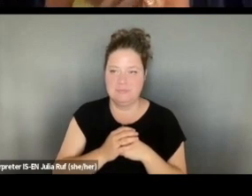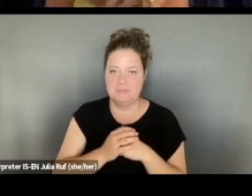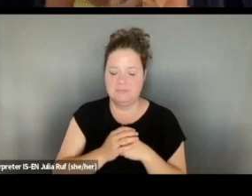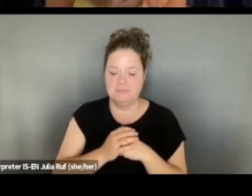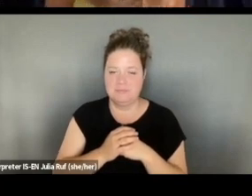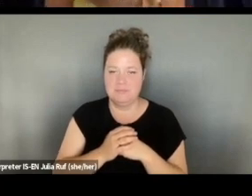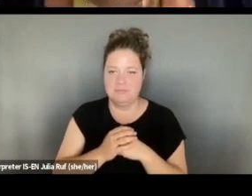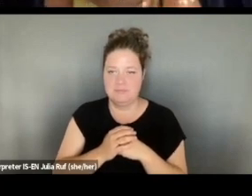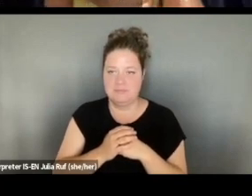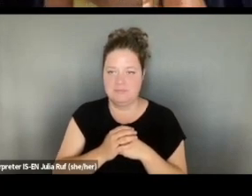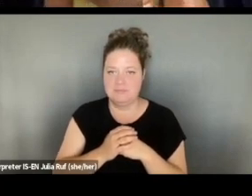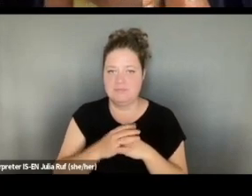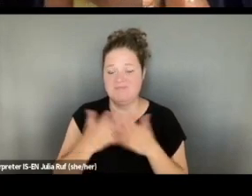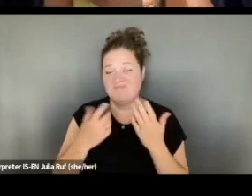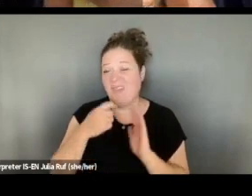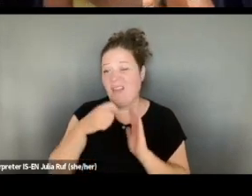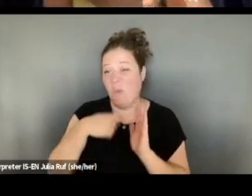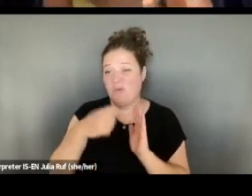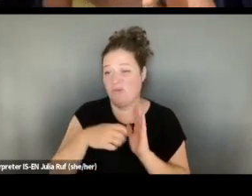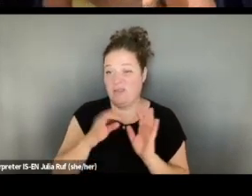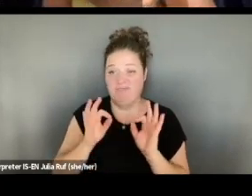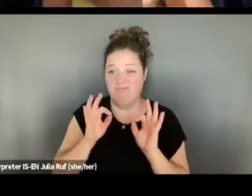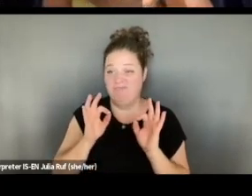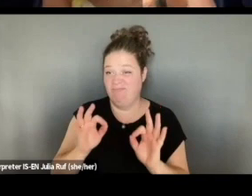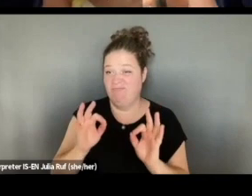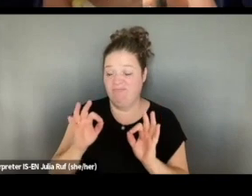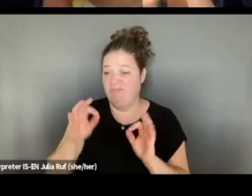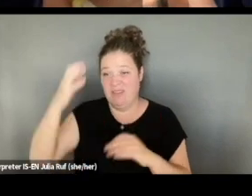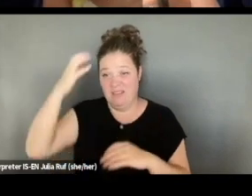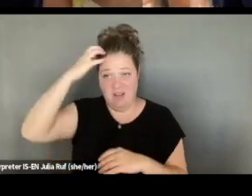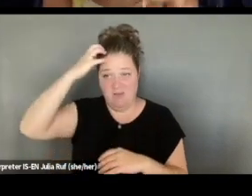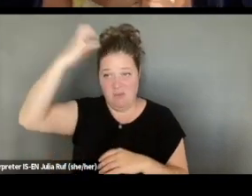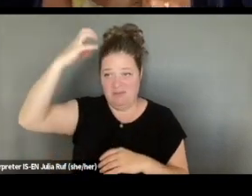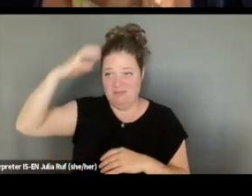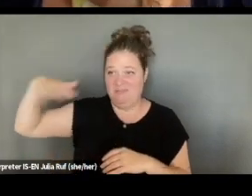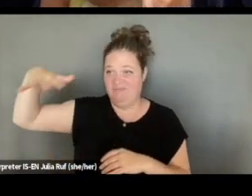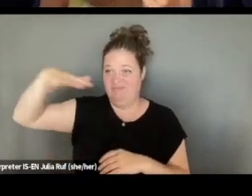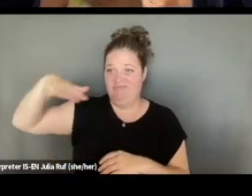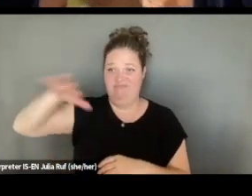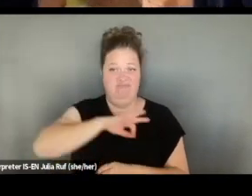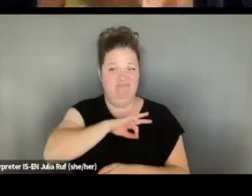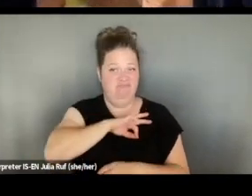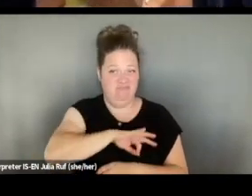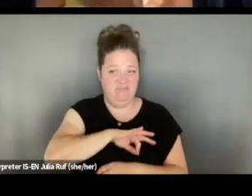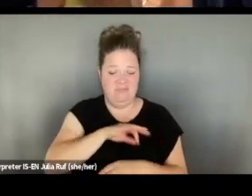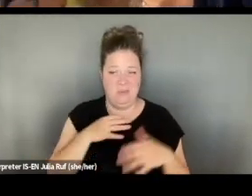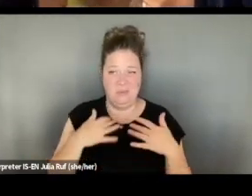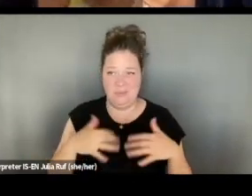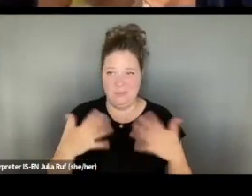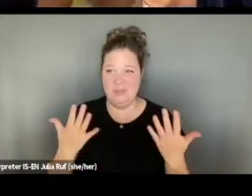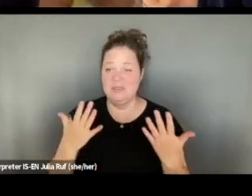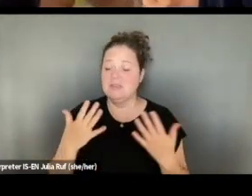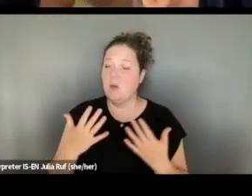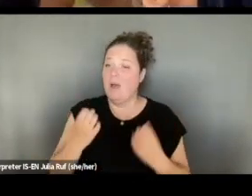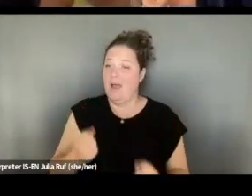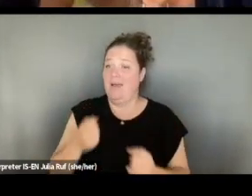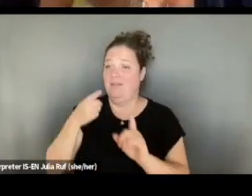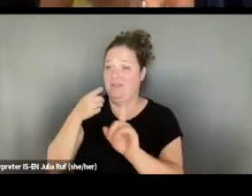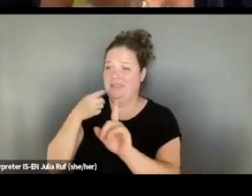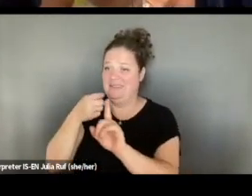useful also for the public sector bodies. So, we have several target audiences that should be aware of